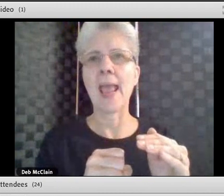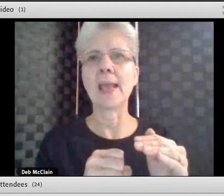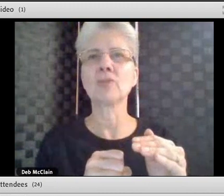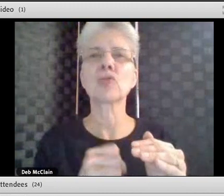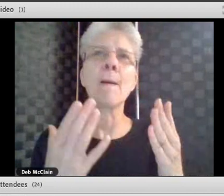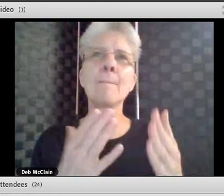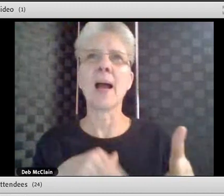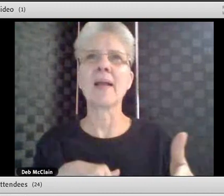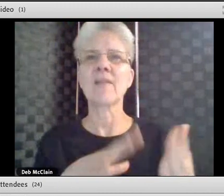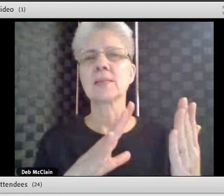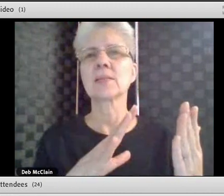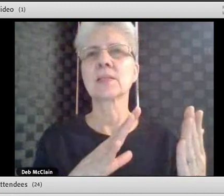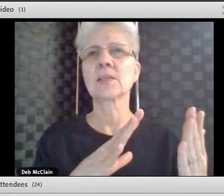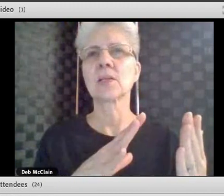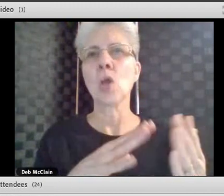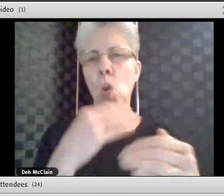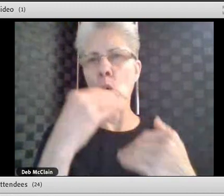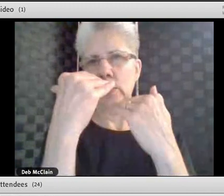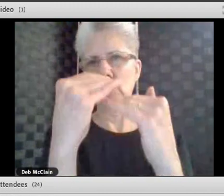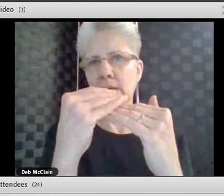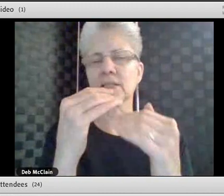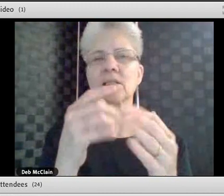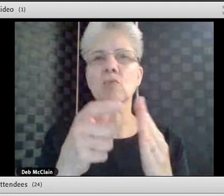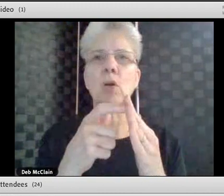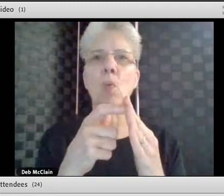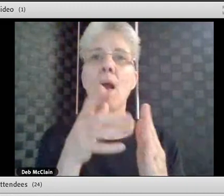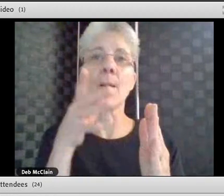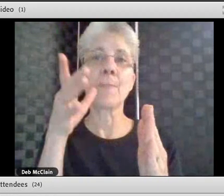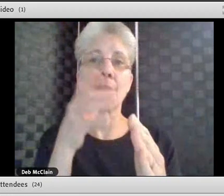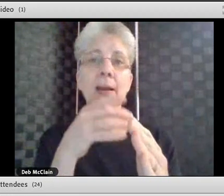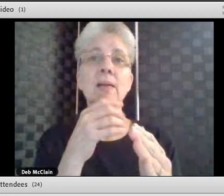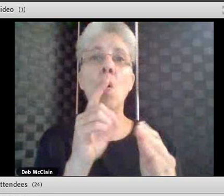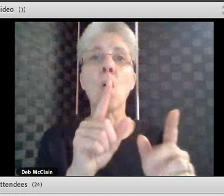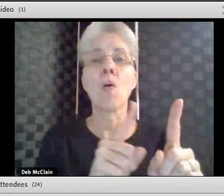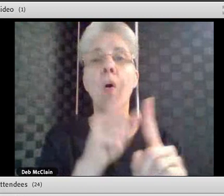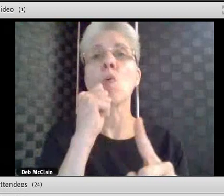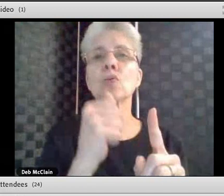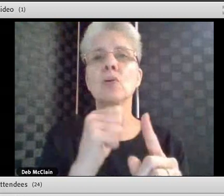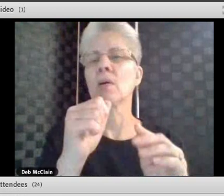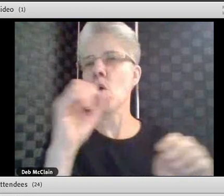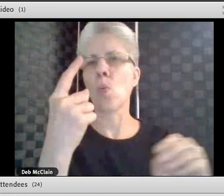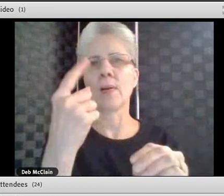People under 18 years of age might face restrictions and require a parent or guardian,